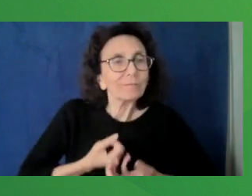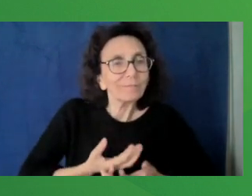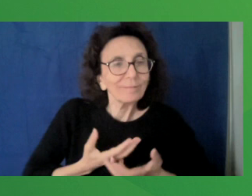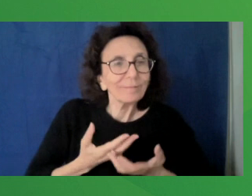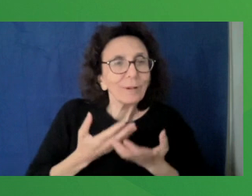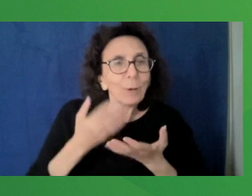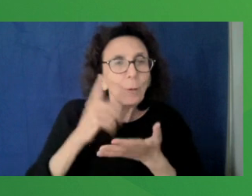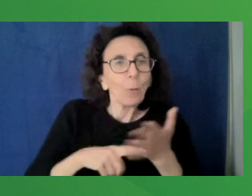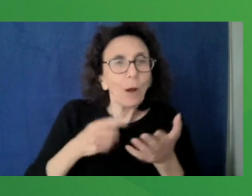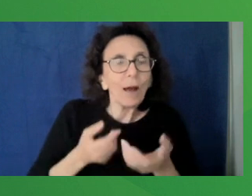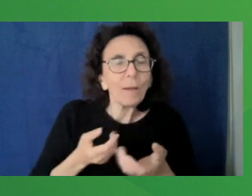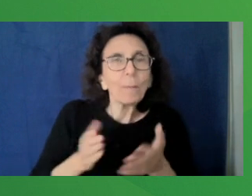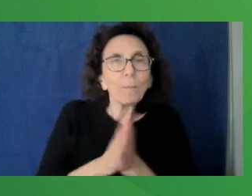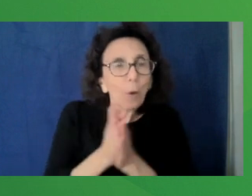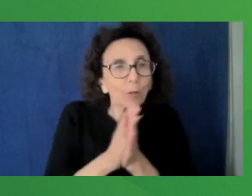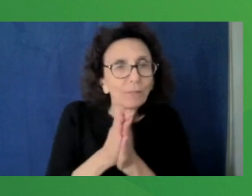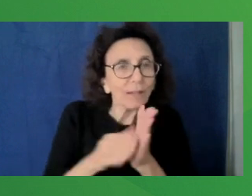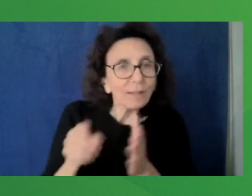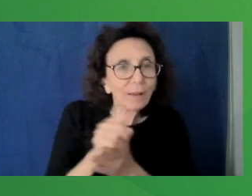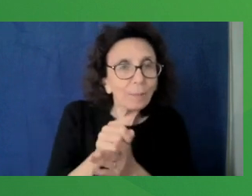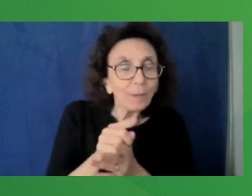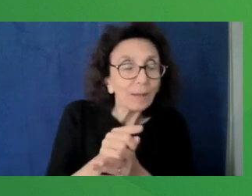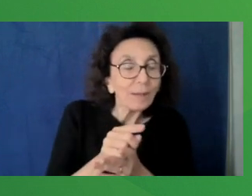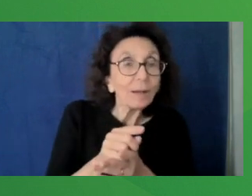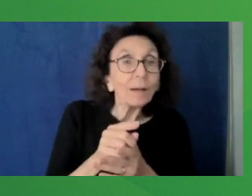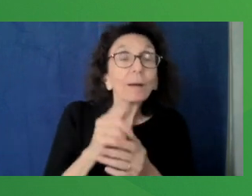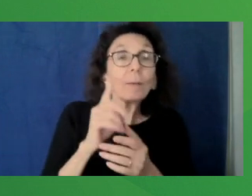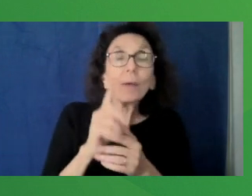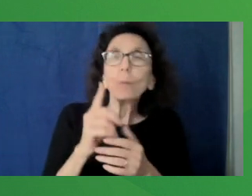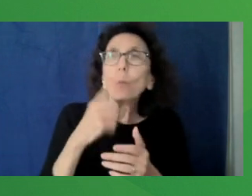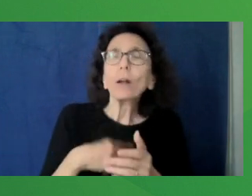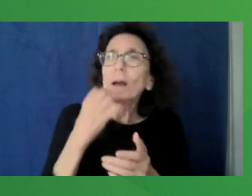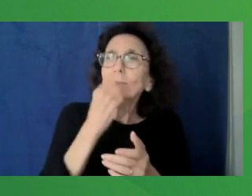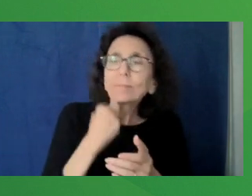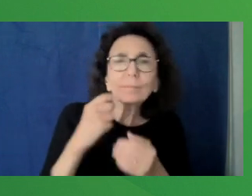what's informing action, what's important to them about this particular topic,